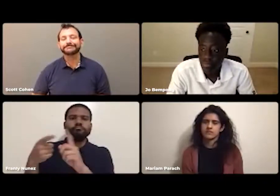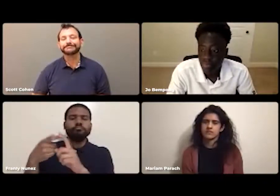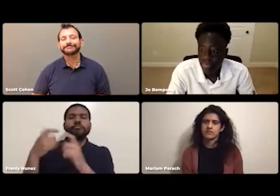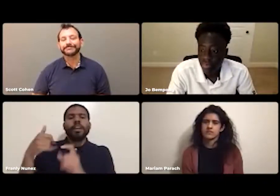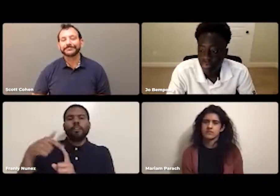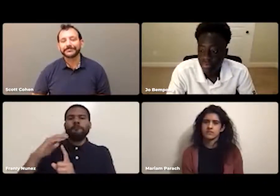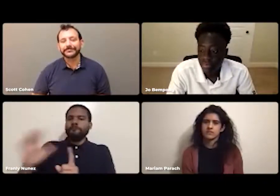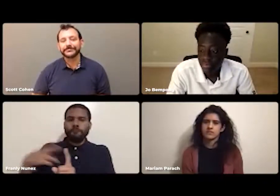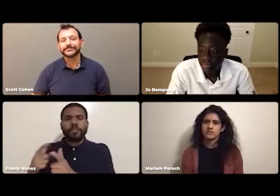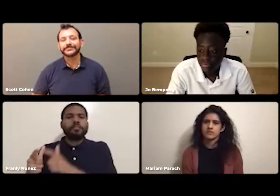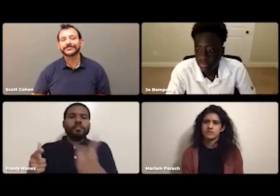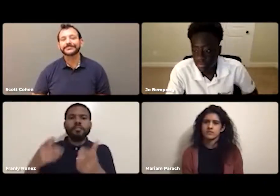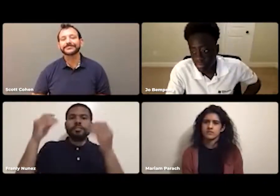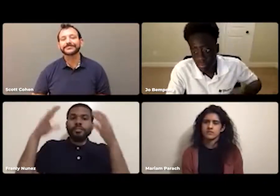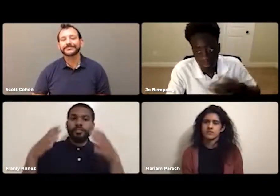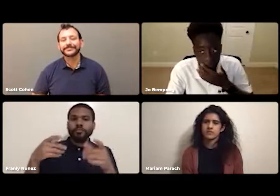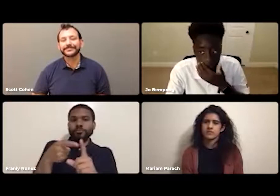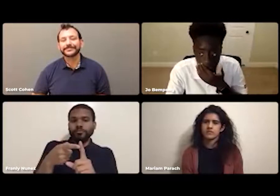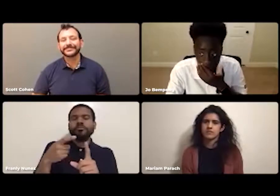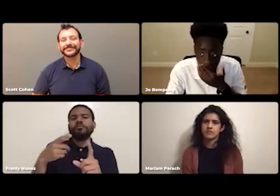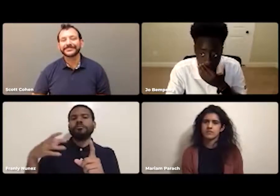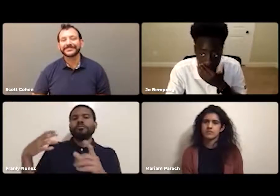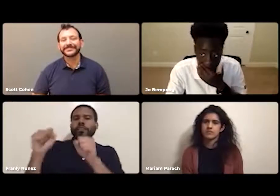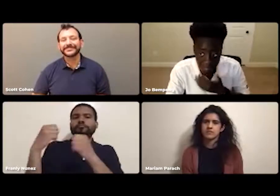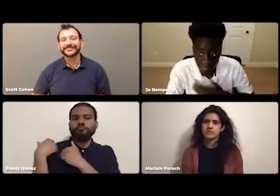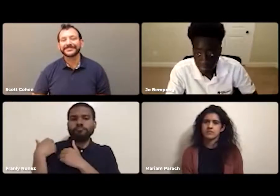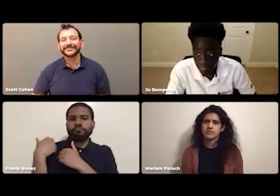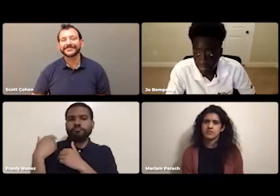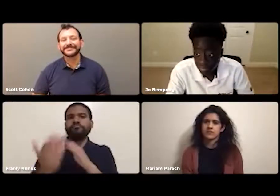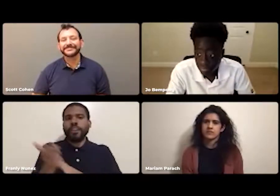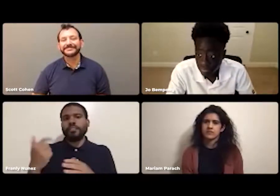This is going way back to right out of high school.